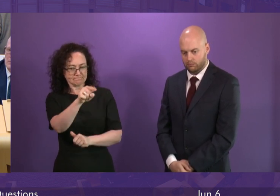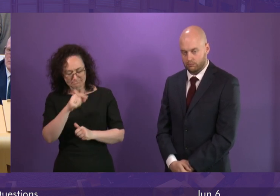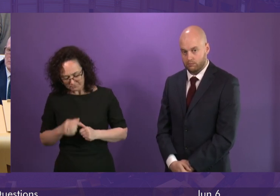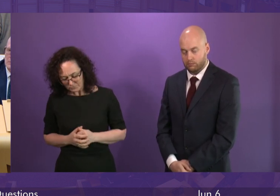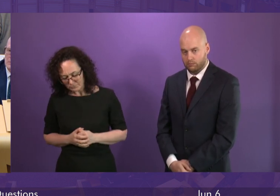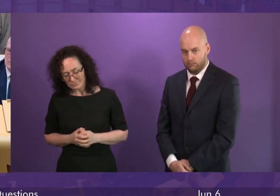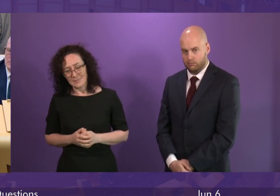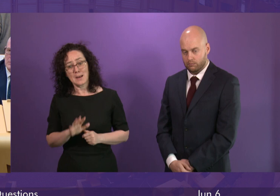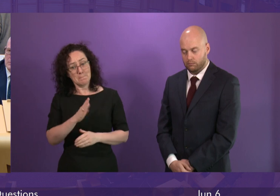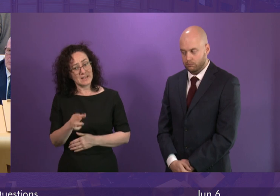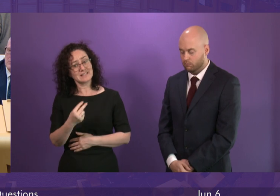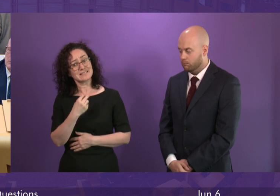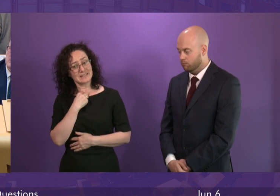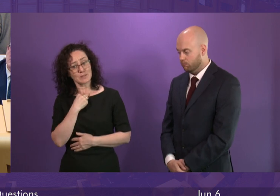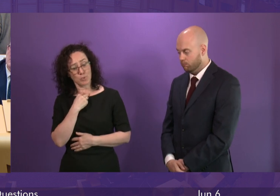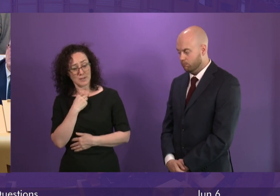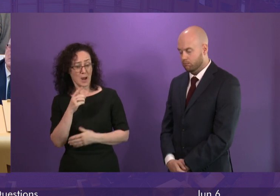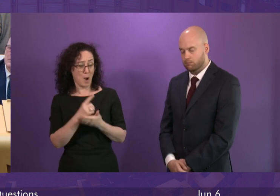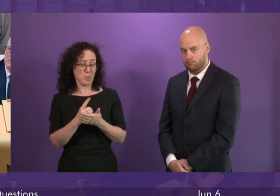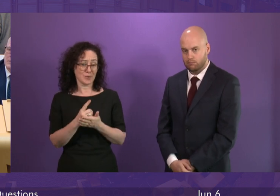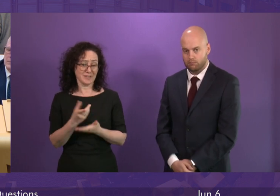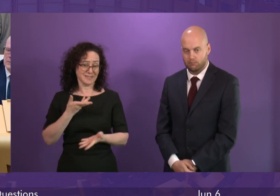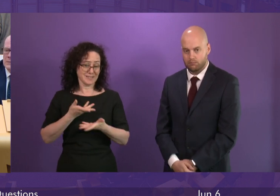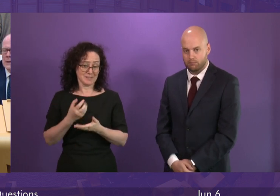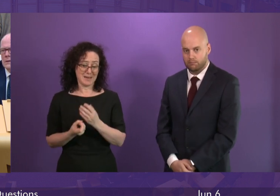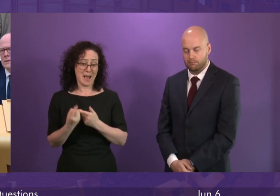the preferred bidder have concluded. However, there are active discussions about a management